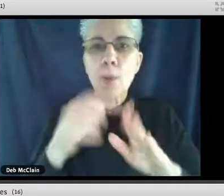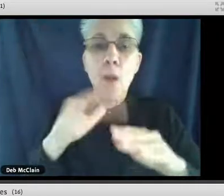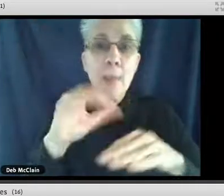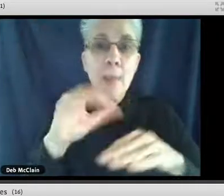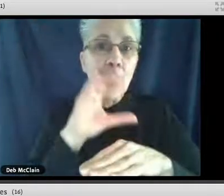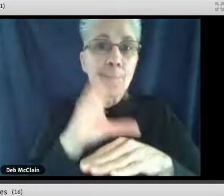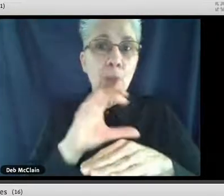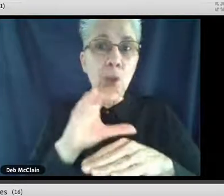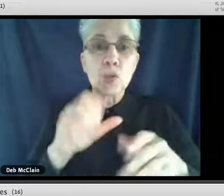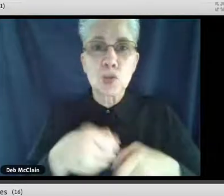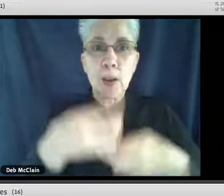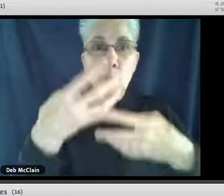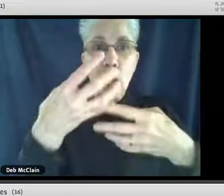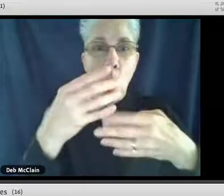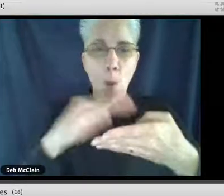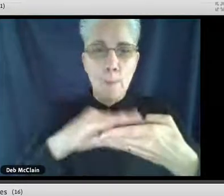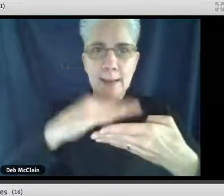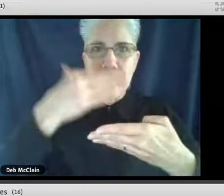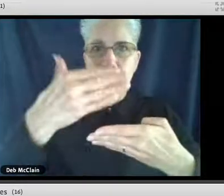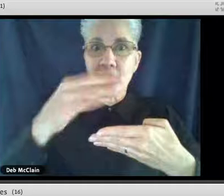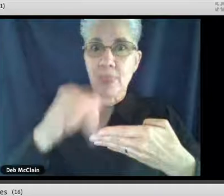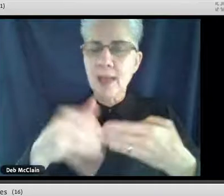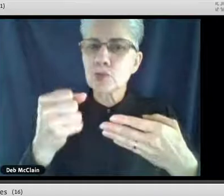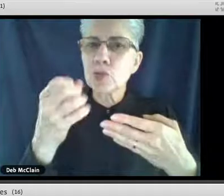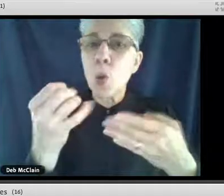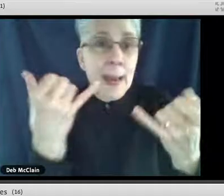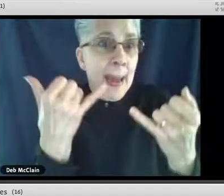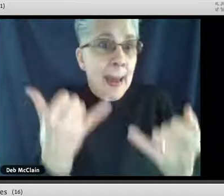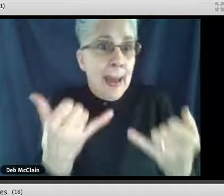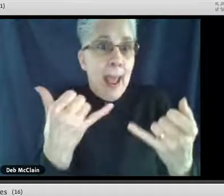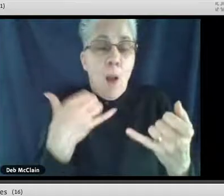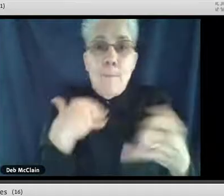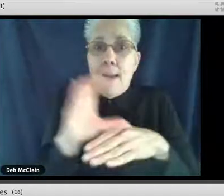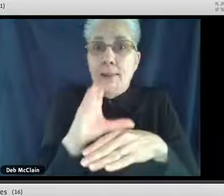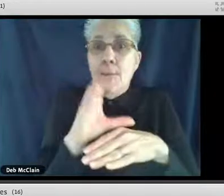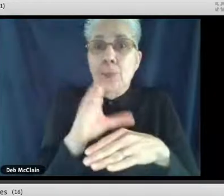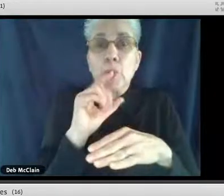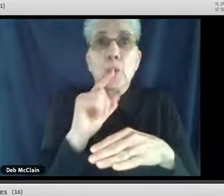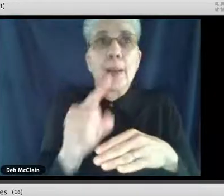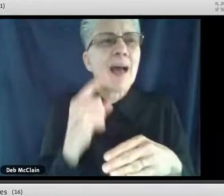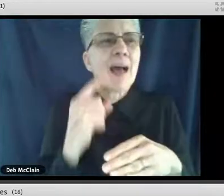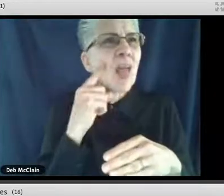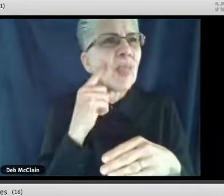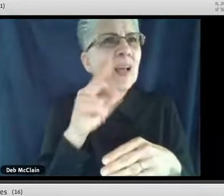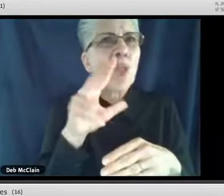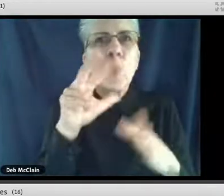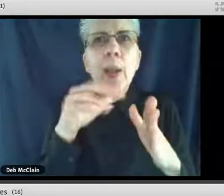when I opened up the computer. So now my computer is, I think it's 3,000 something wide.